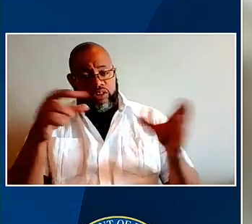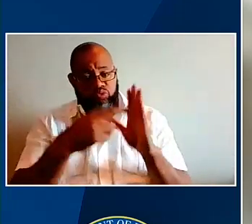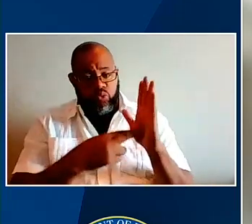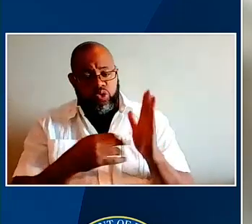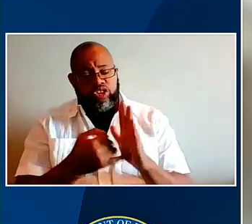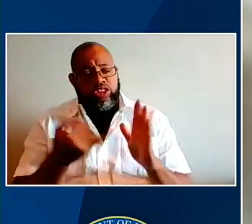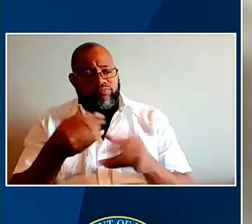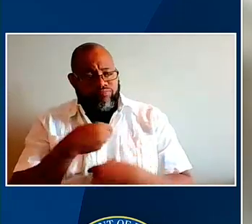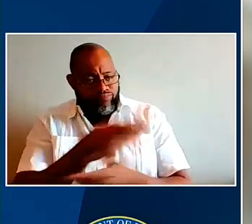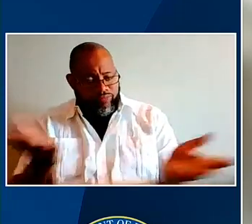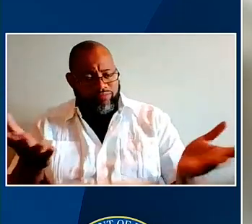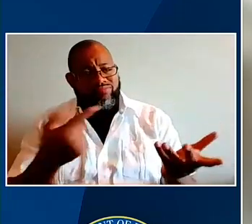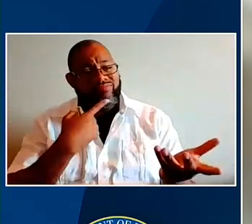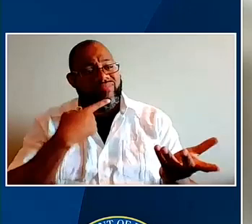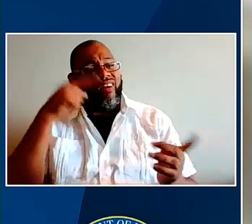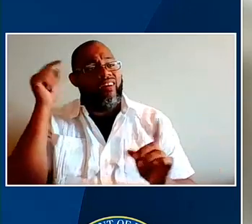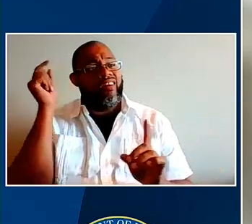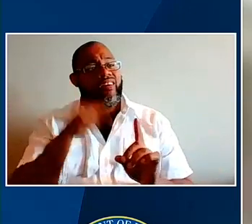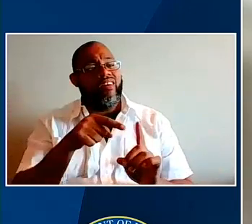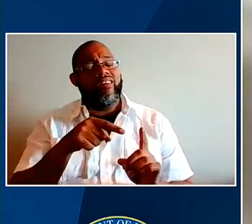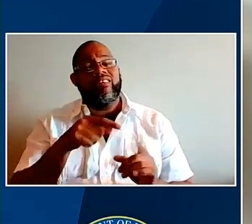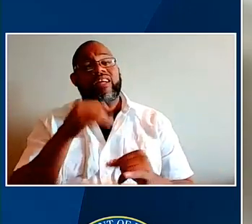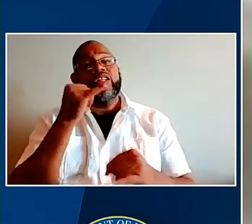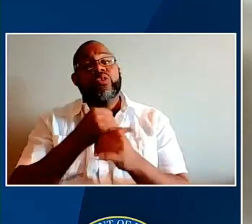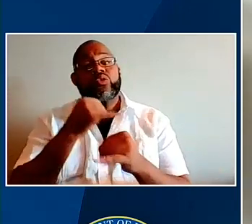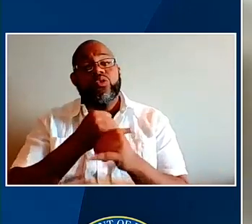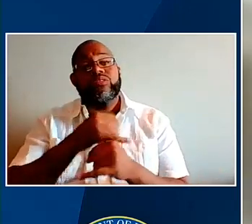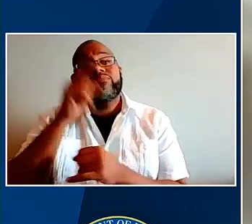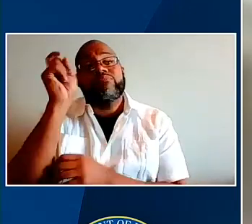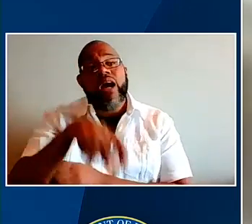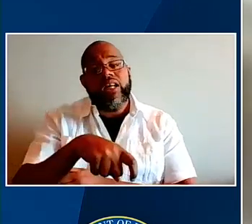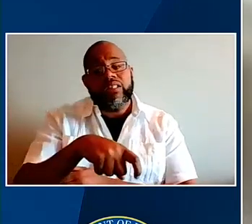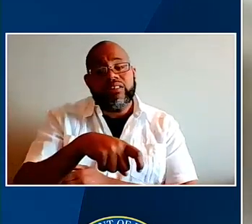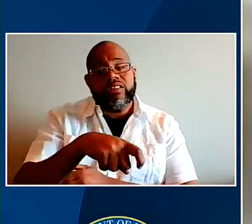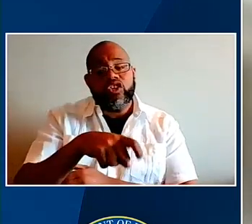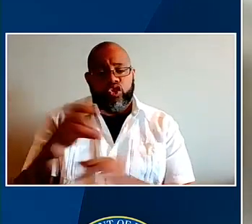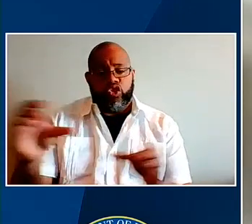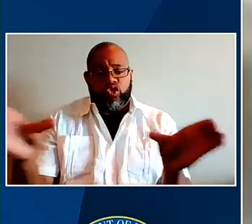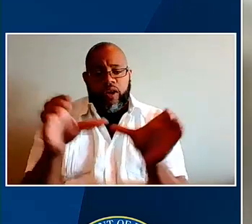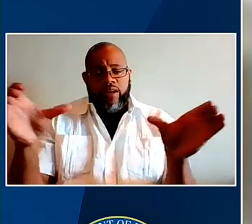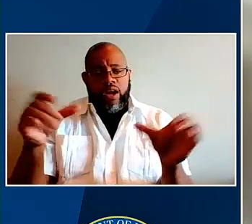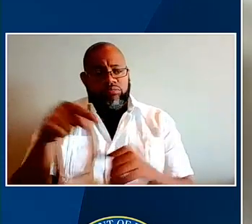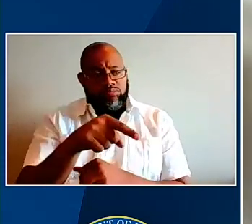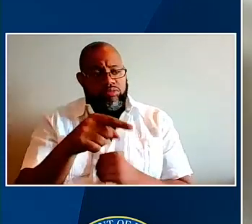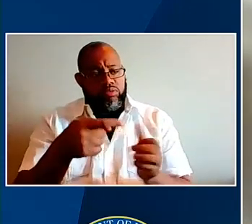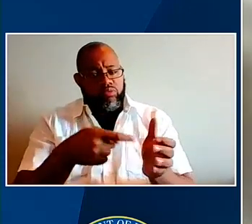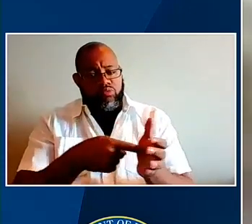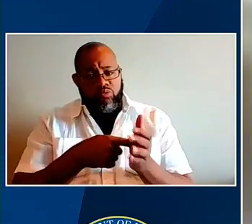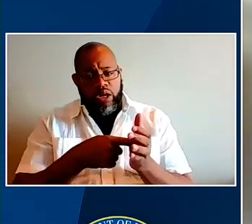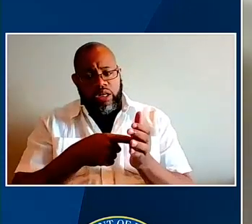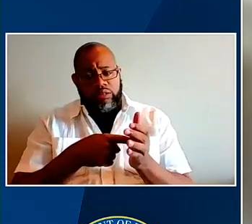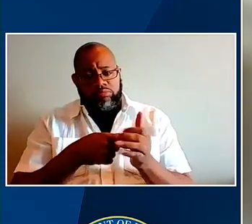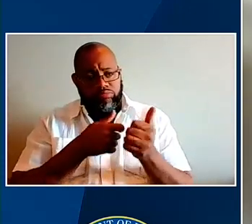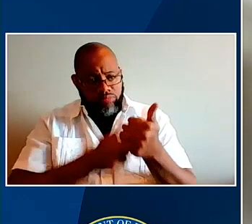out that said that, institutions must certify that they are compliance with state laws related to closure, record